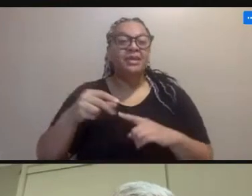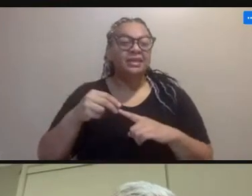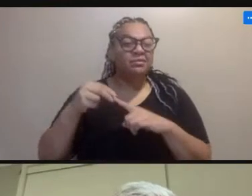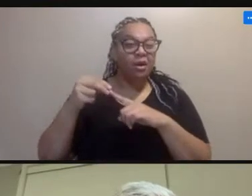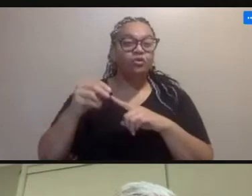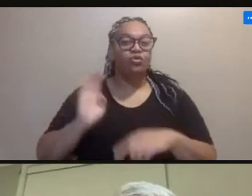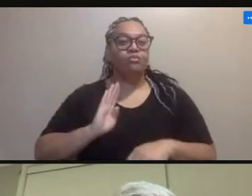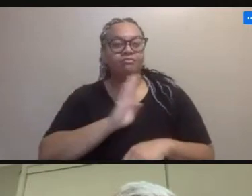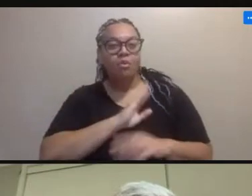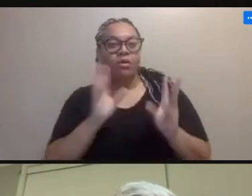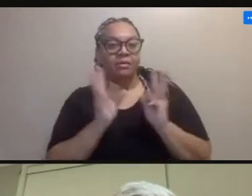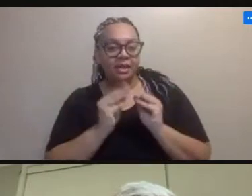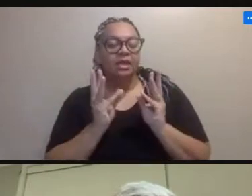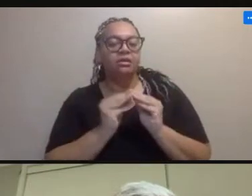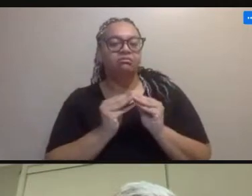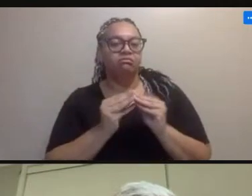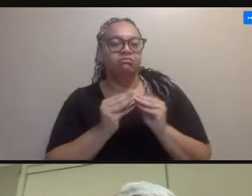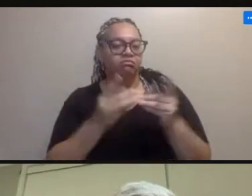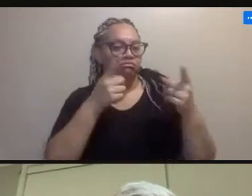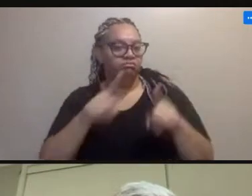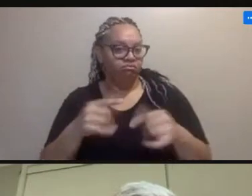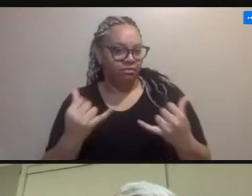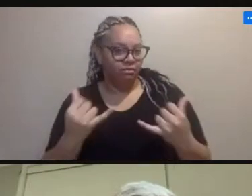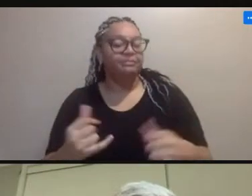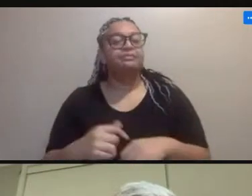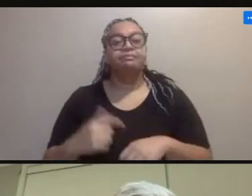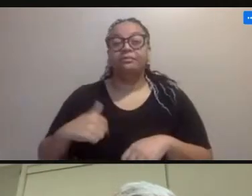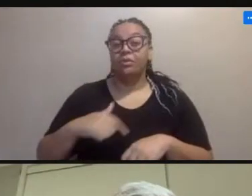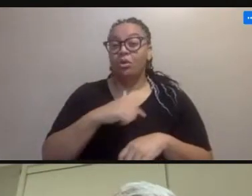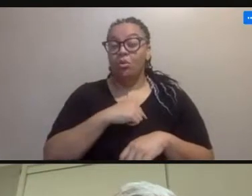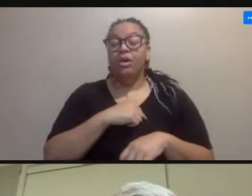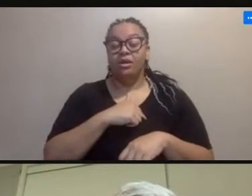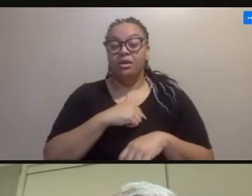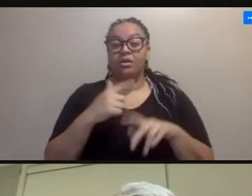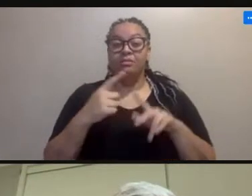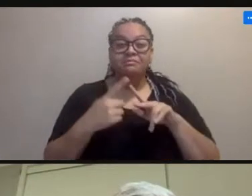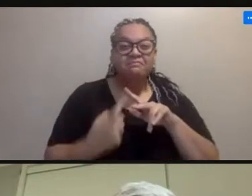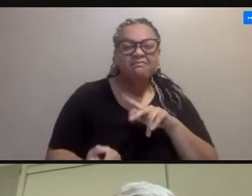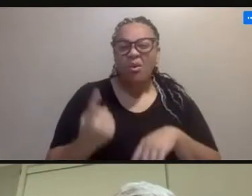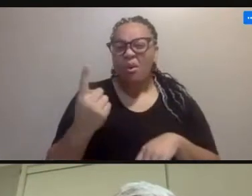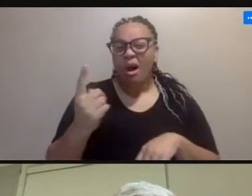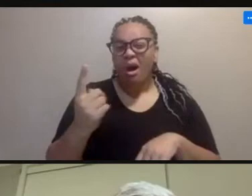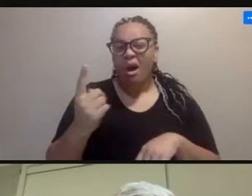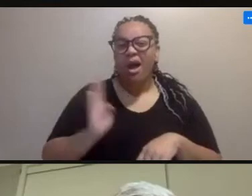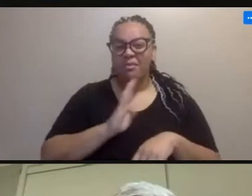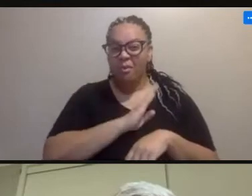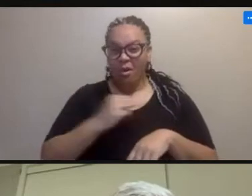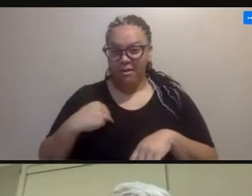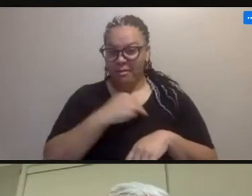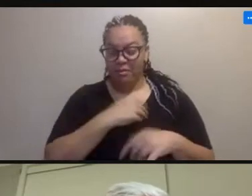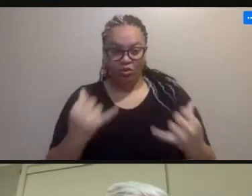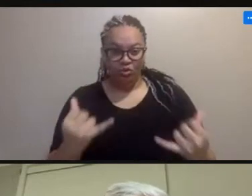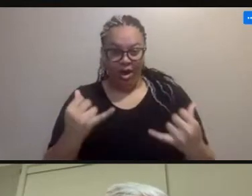AFTER NOON TODAY IS THURSDA NOVEMBER.